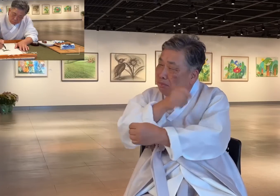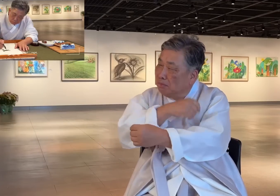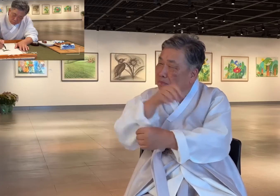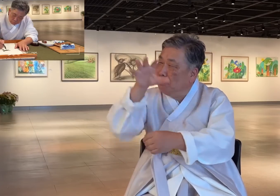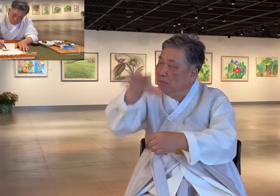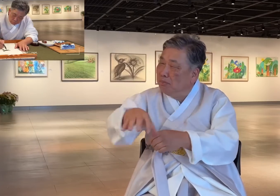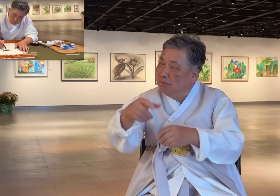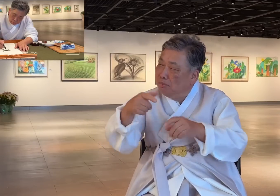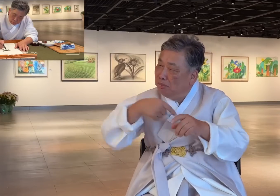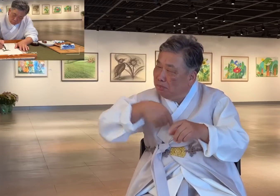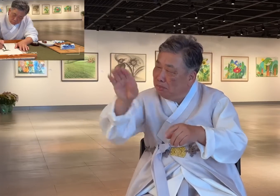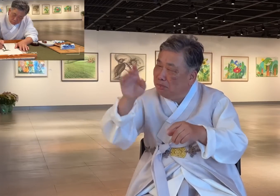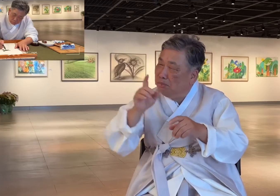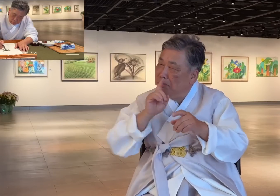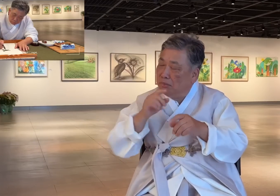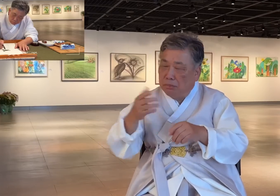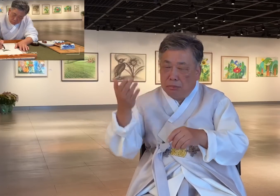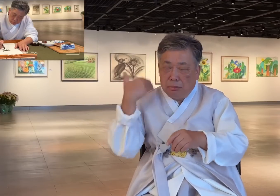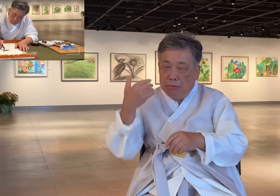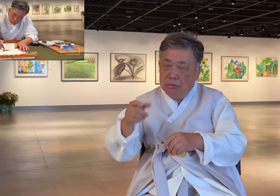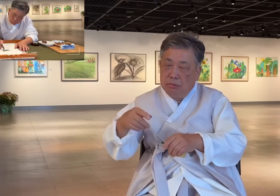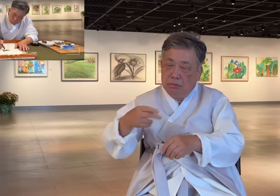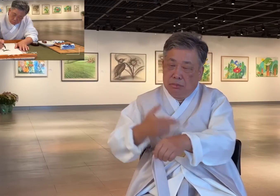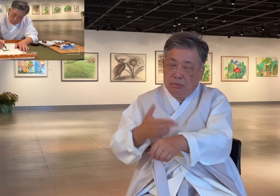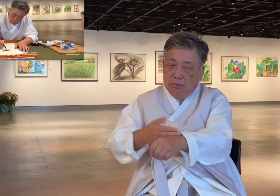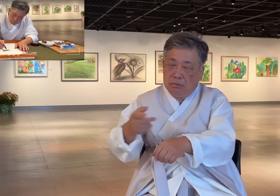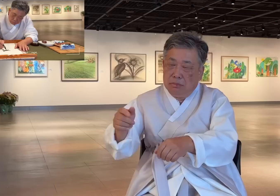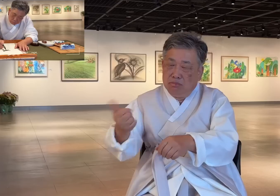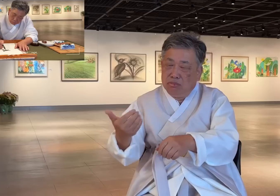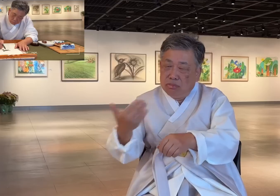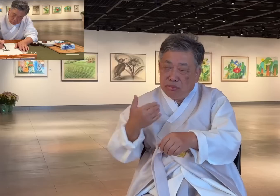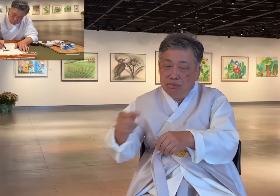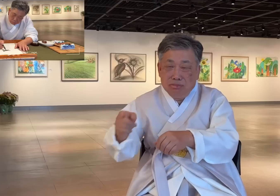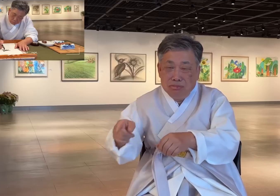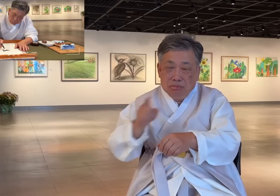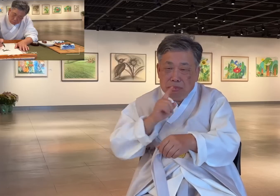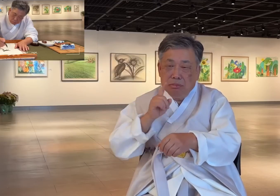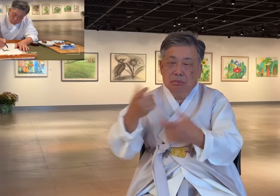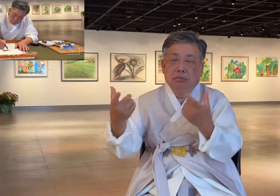wondered whether I should go to Changdeokgung Palace. It was like what the teacher said before he passed away.